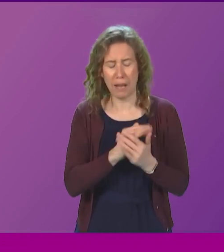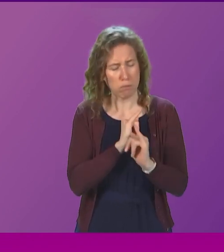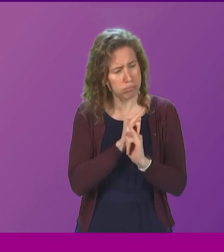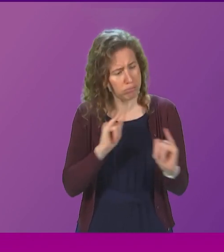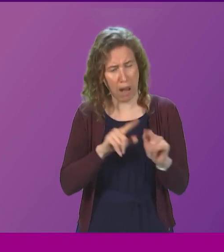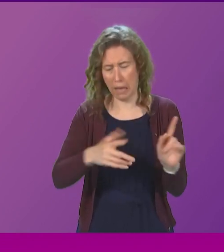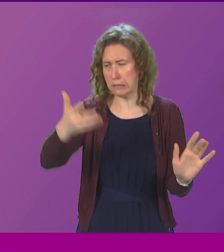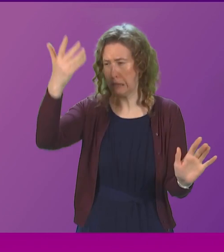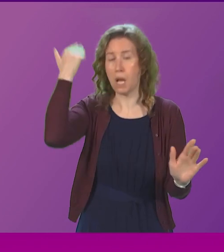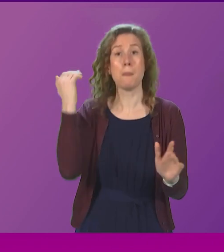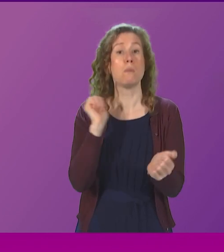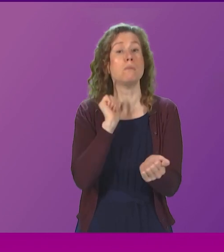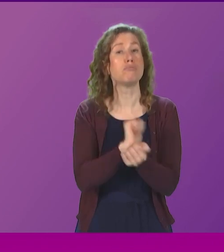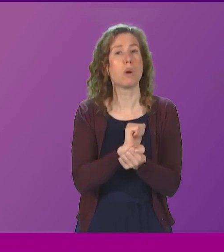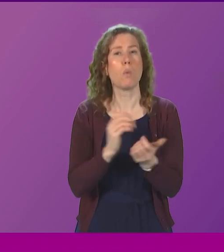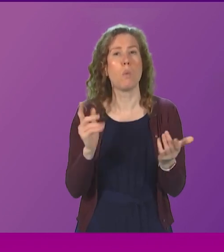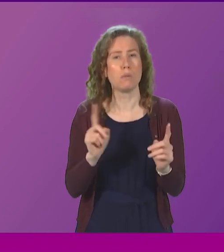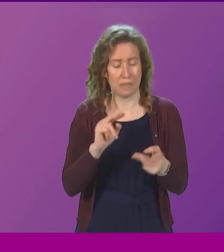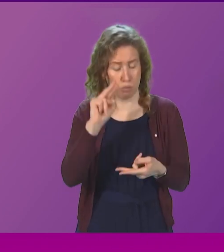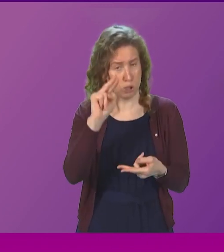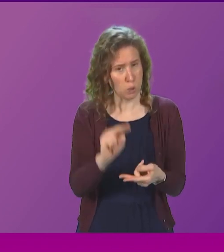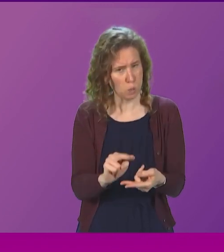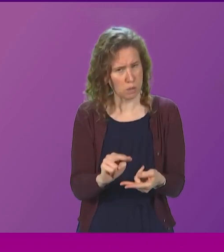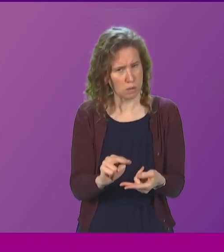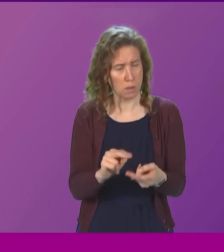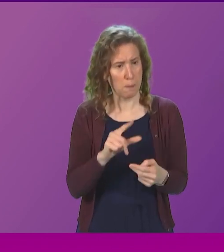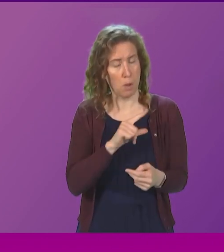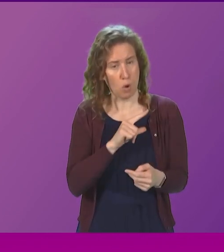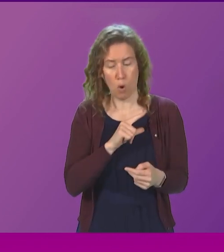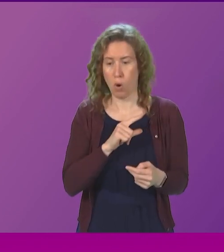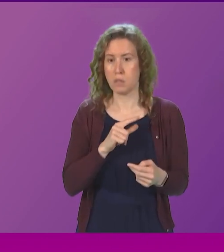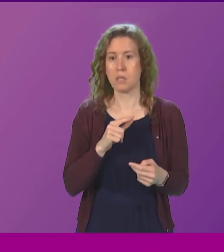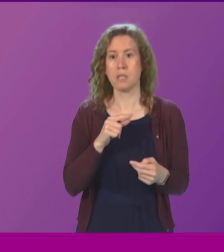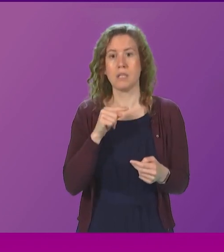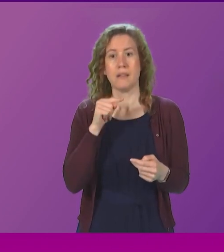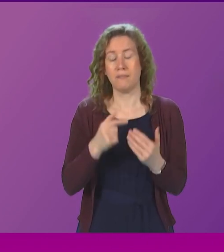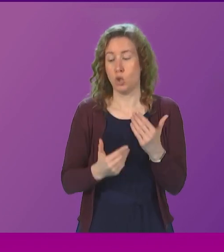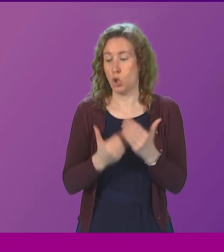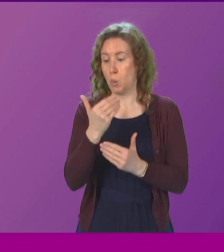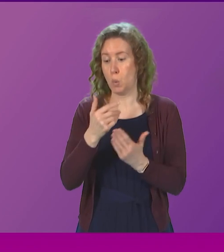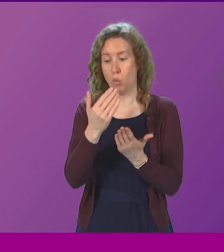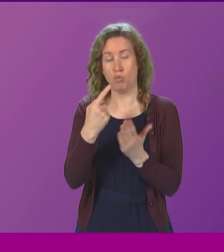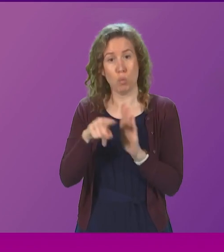his prison sentence was reduced due to new under-25s sentencing guidelines.